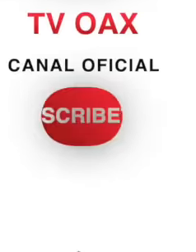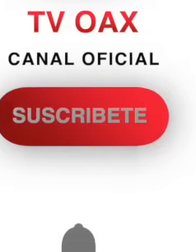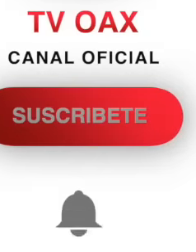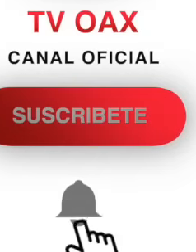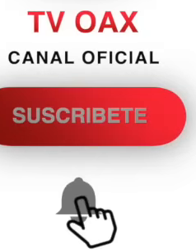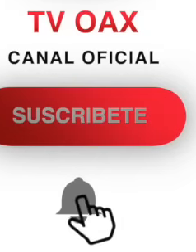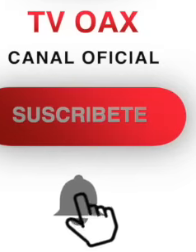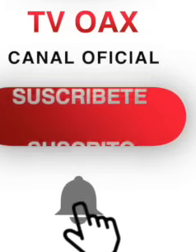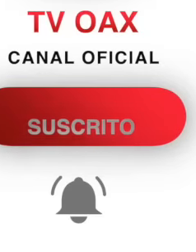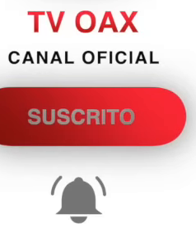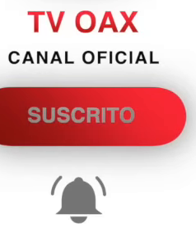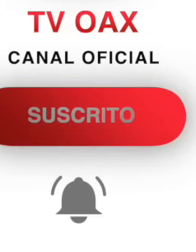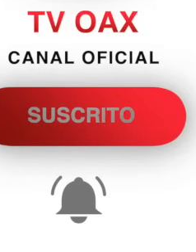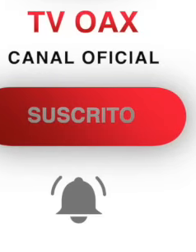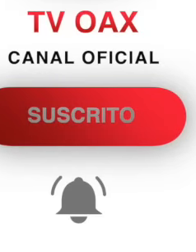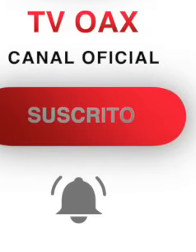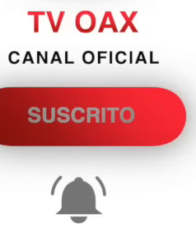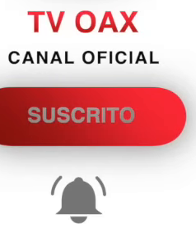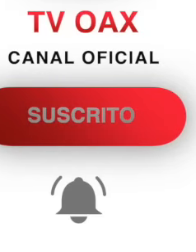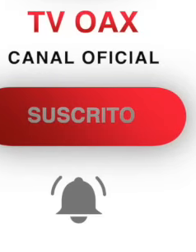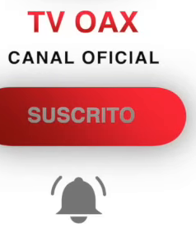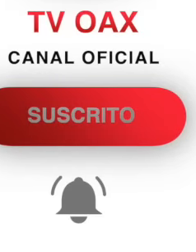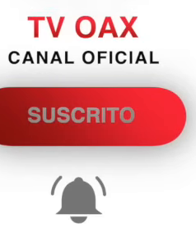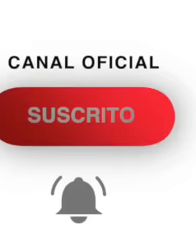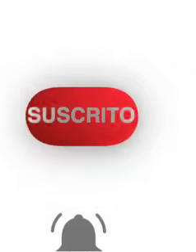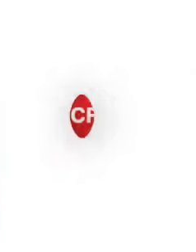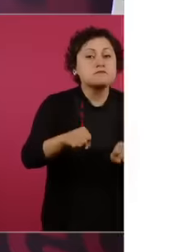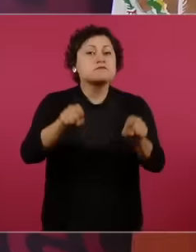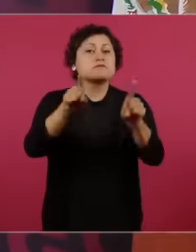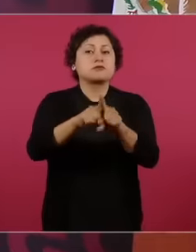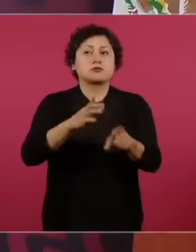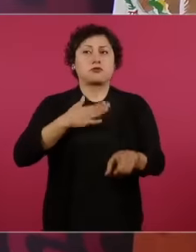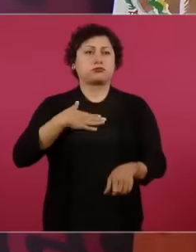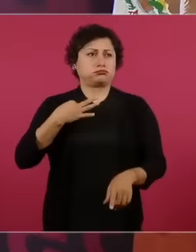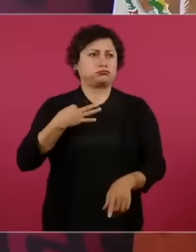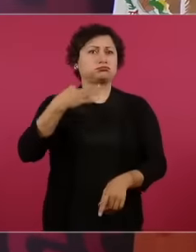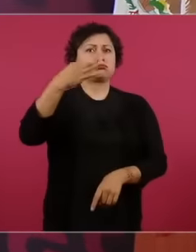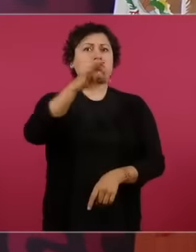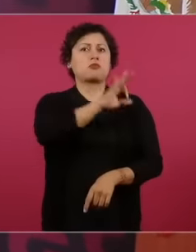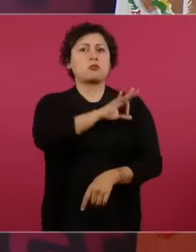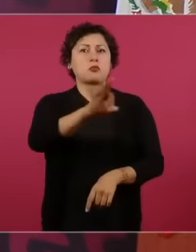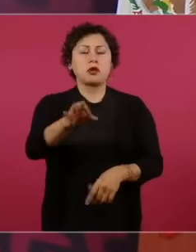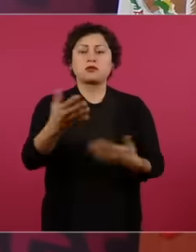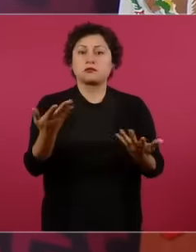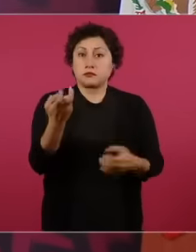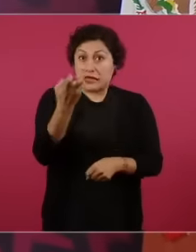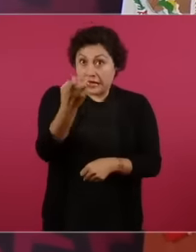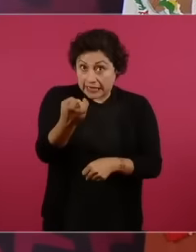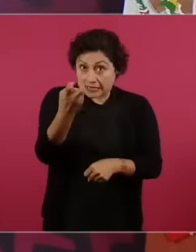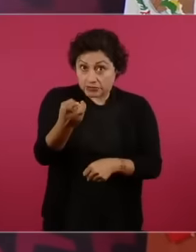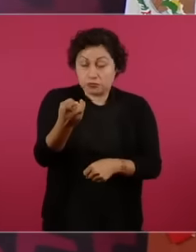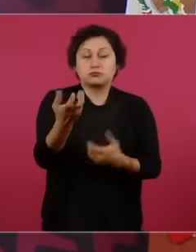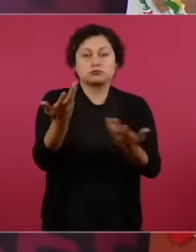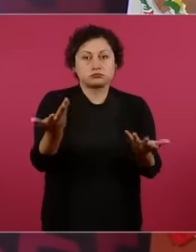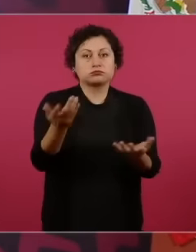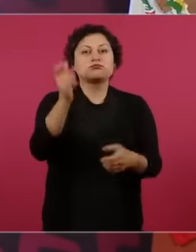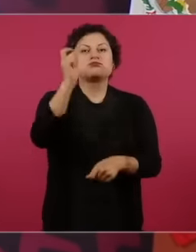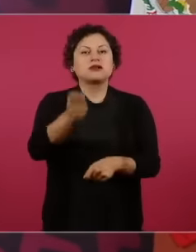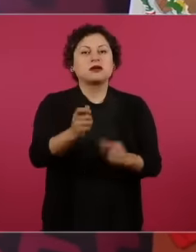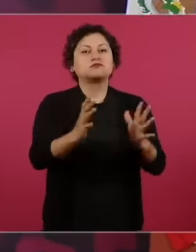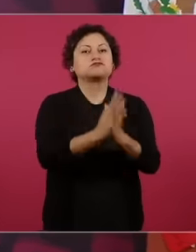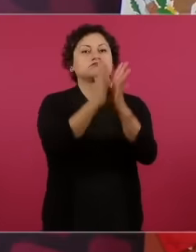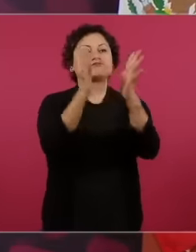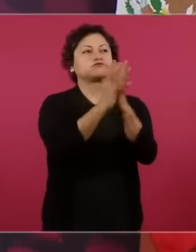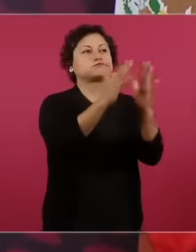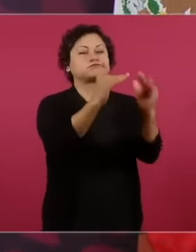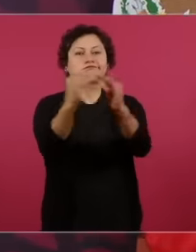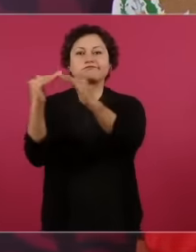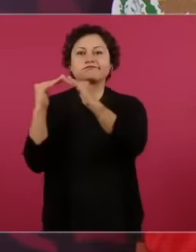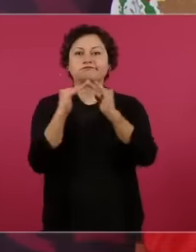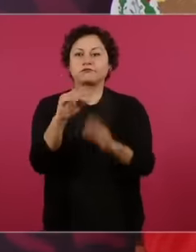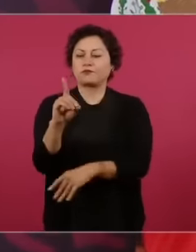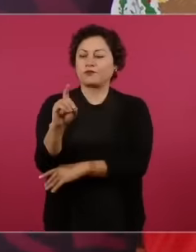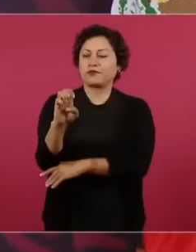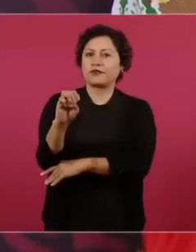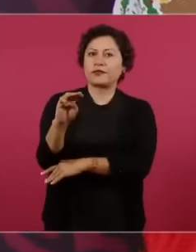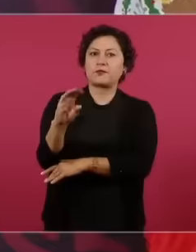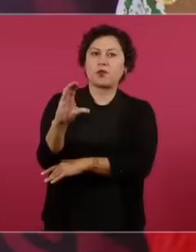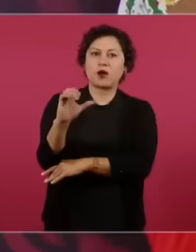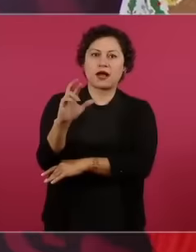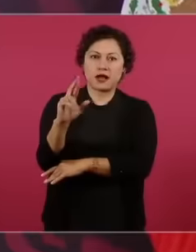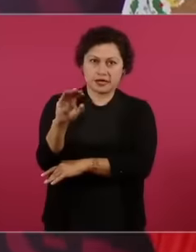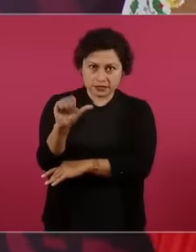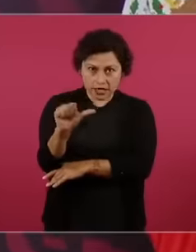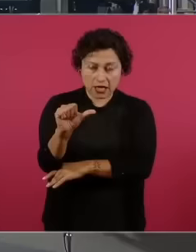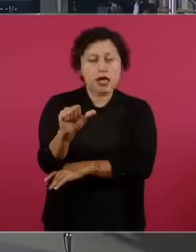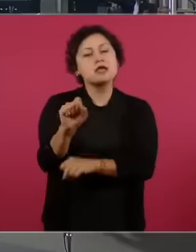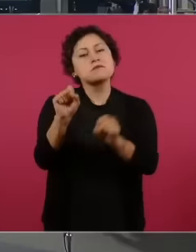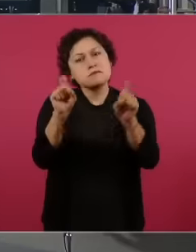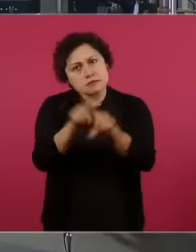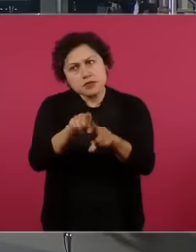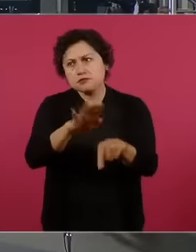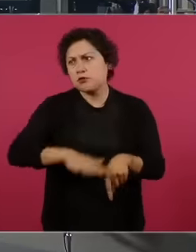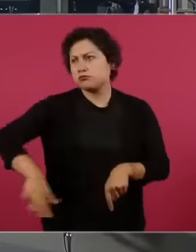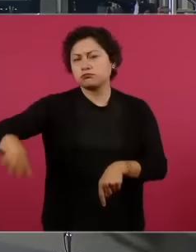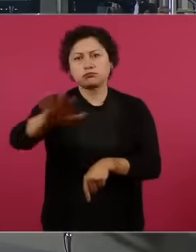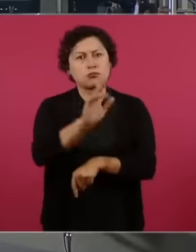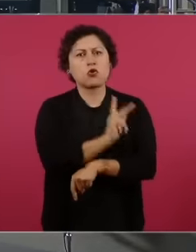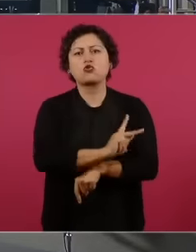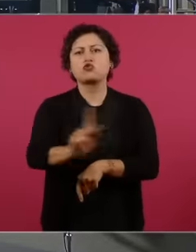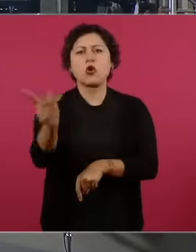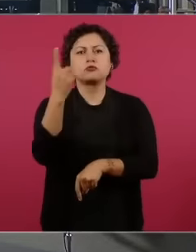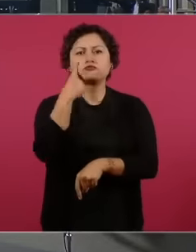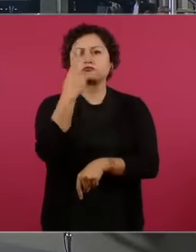is representative democracy and at the same time participatory democracy So we are going to wait